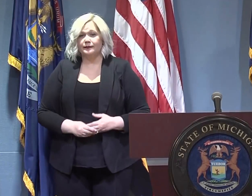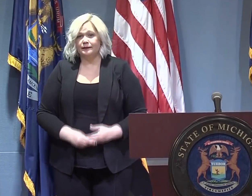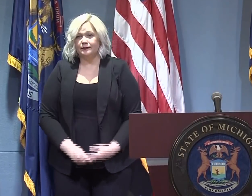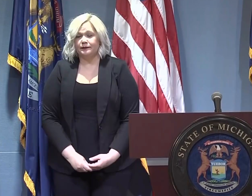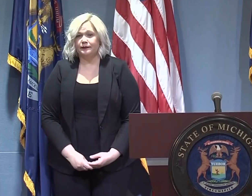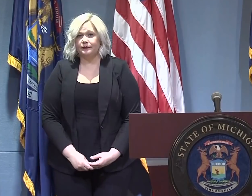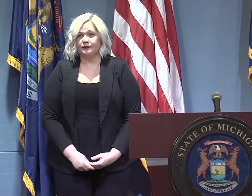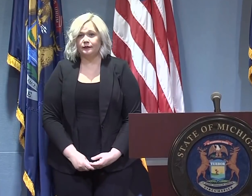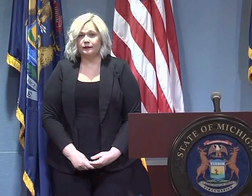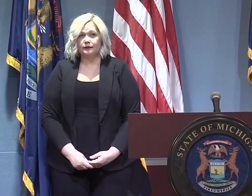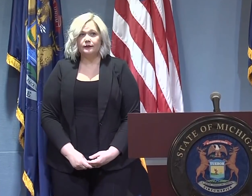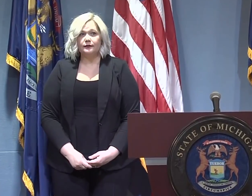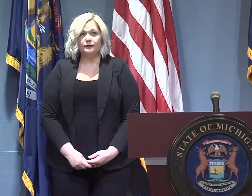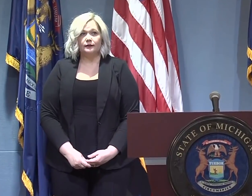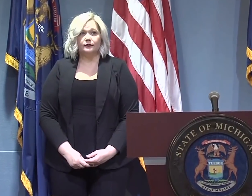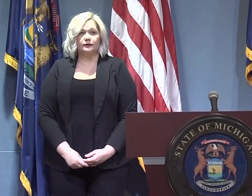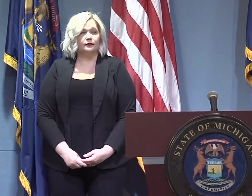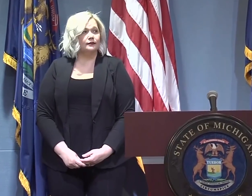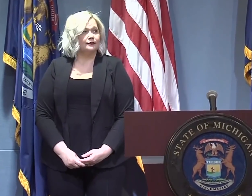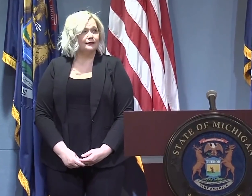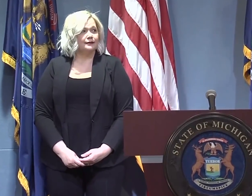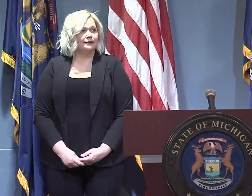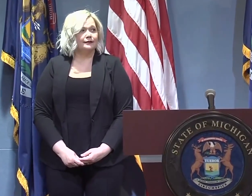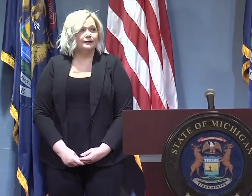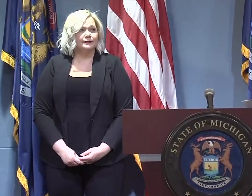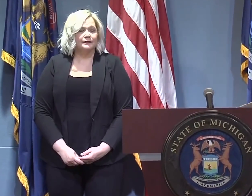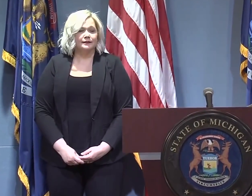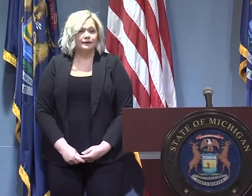WITH THAT I WILL TURN IT OVER TO